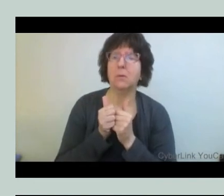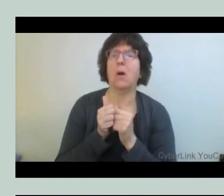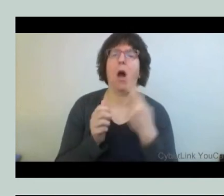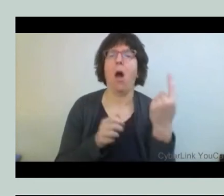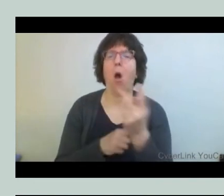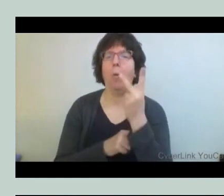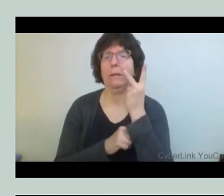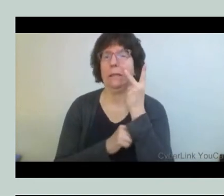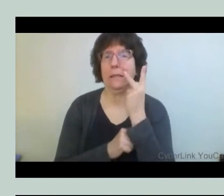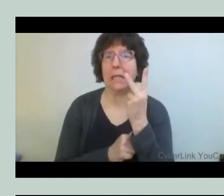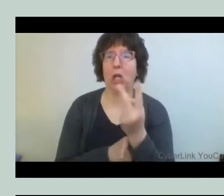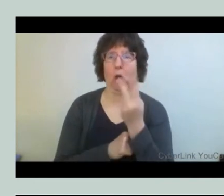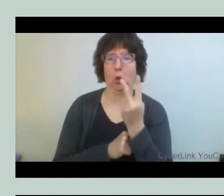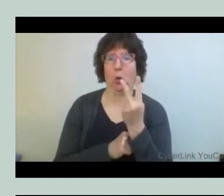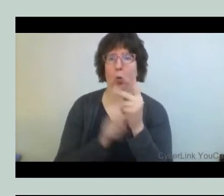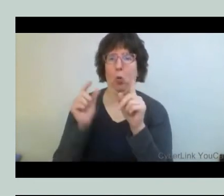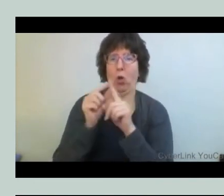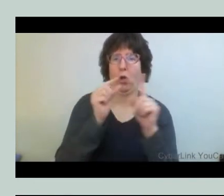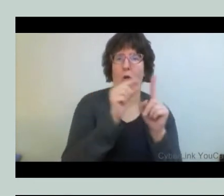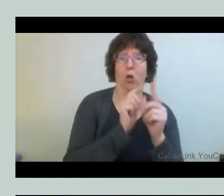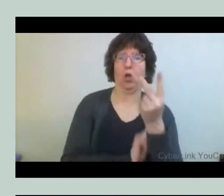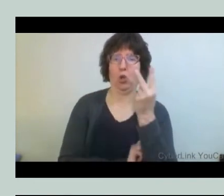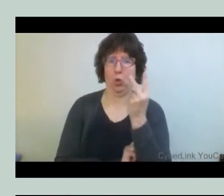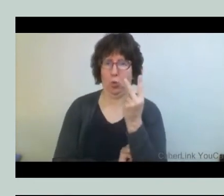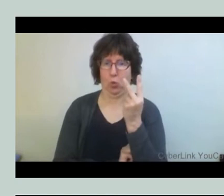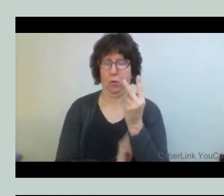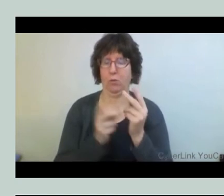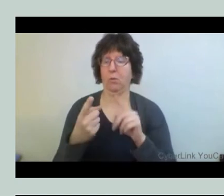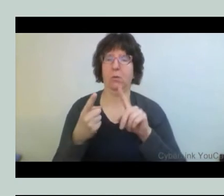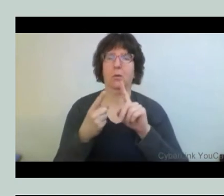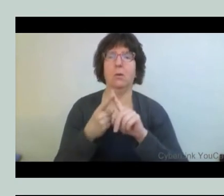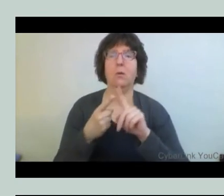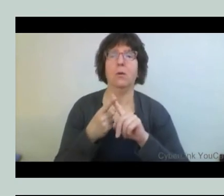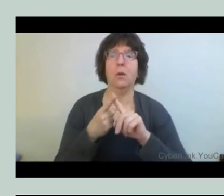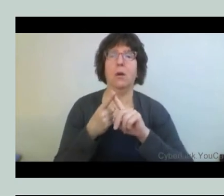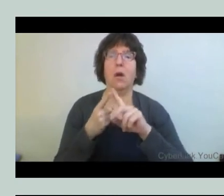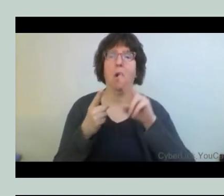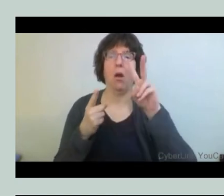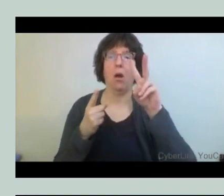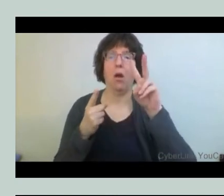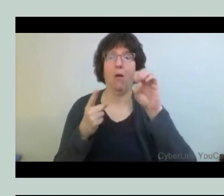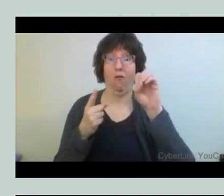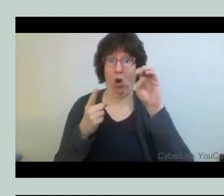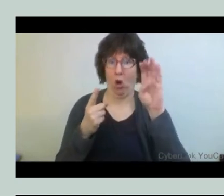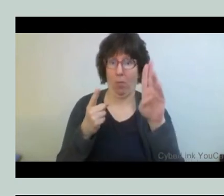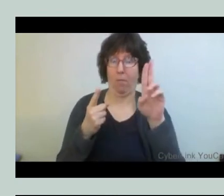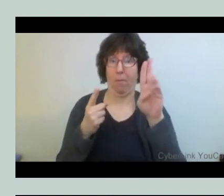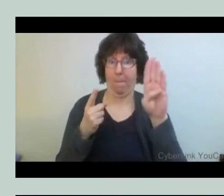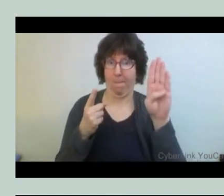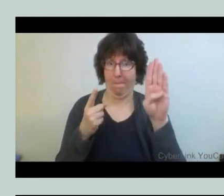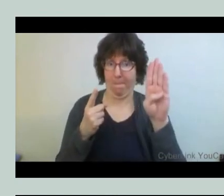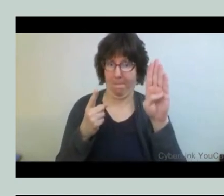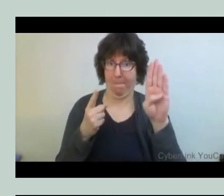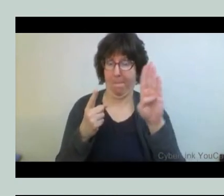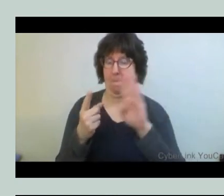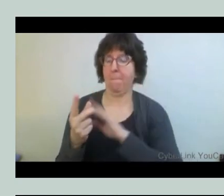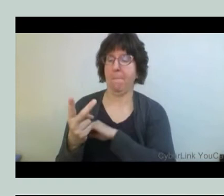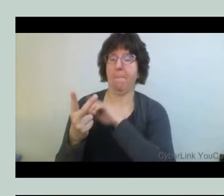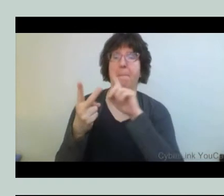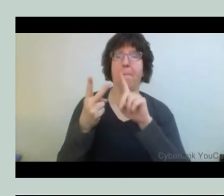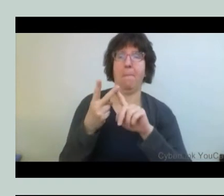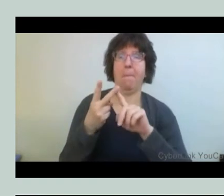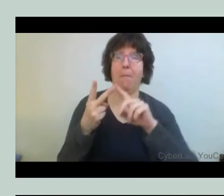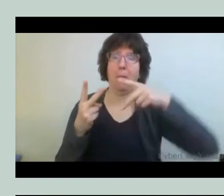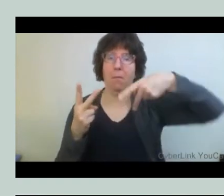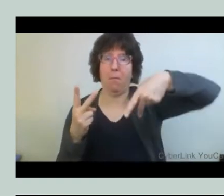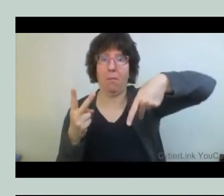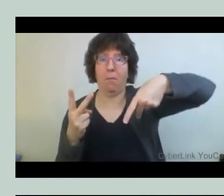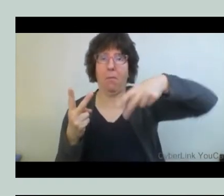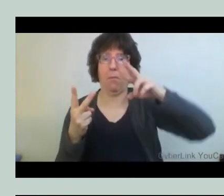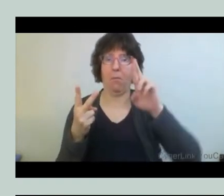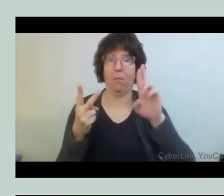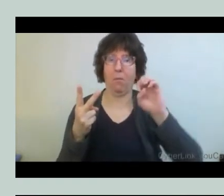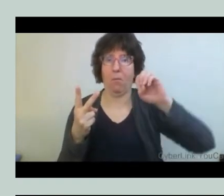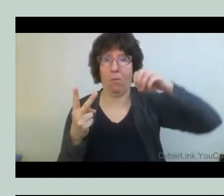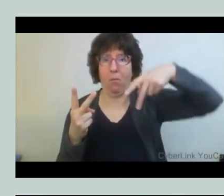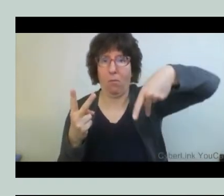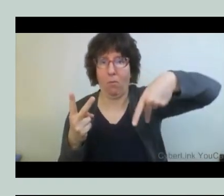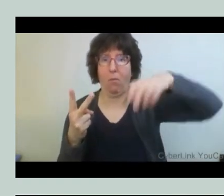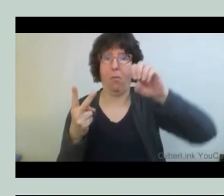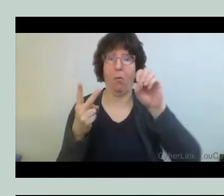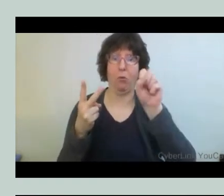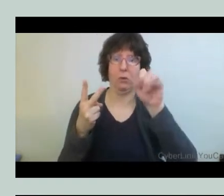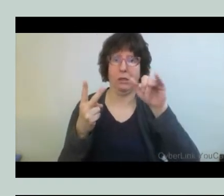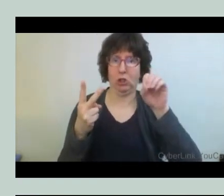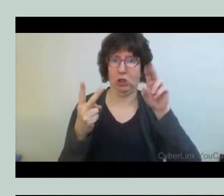A phrasal verb always has two words; a verb and a preposition.